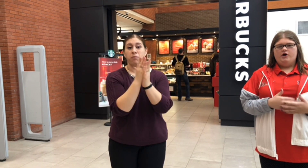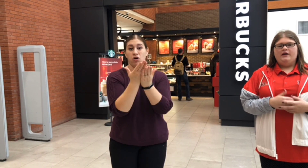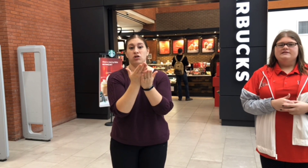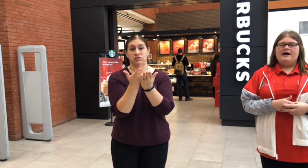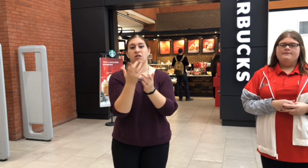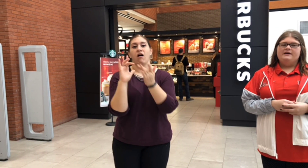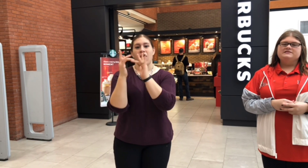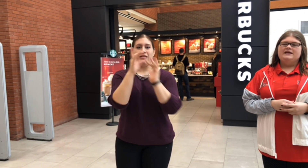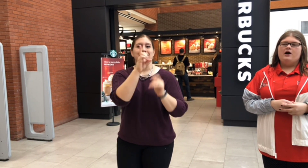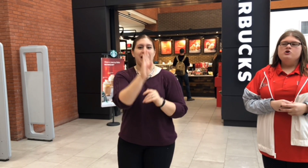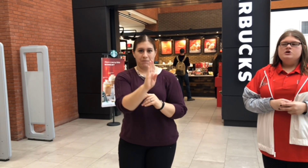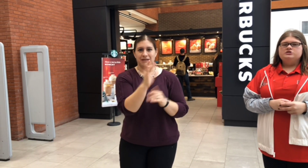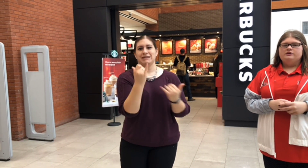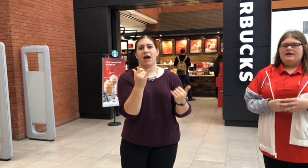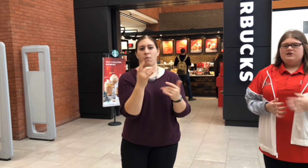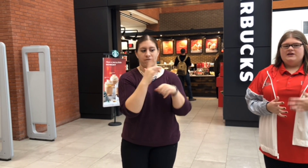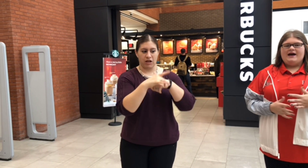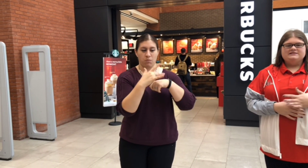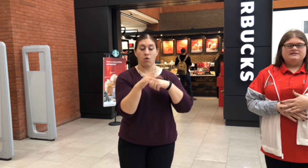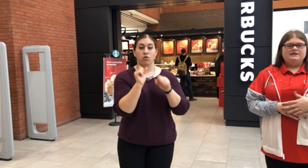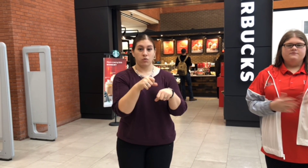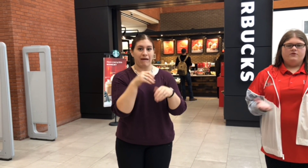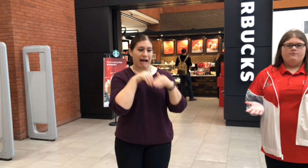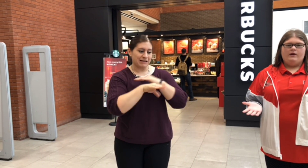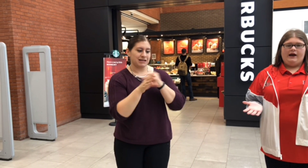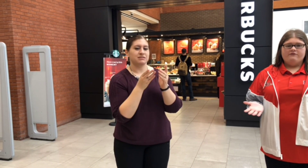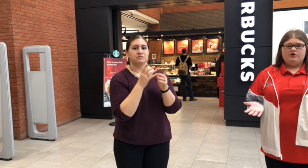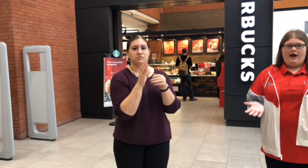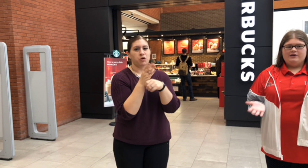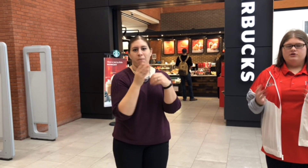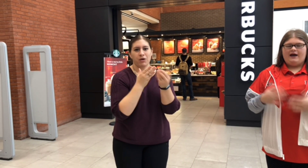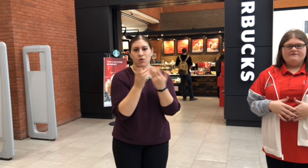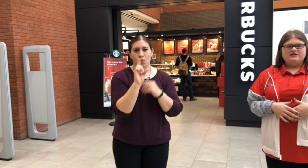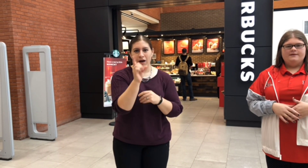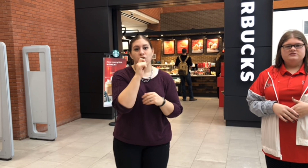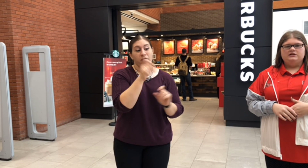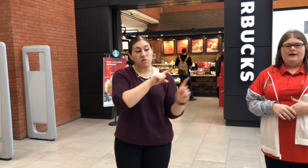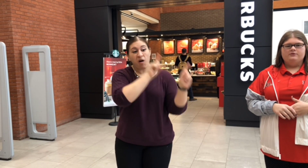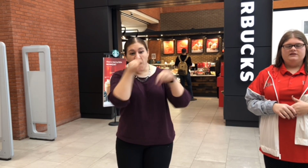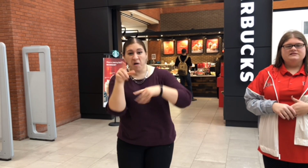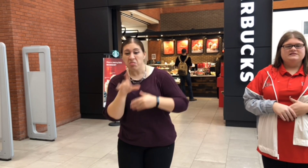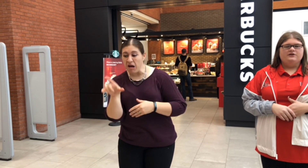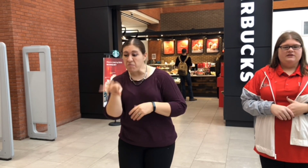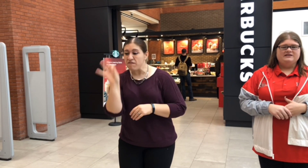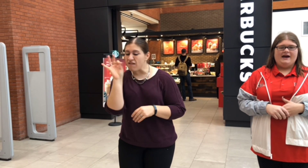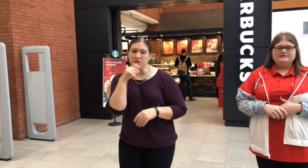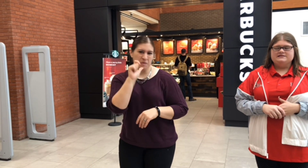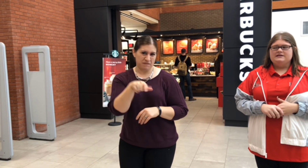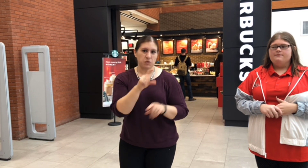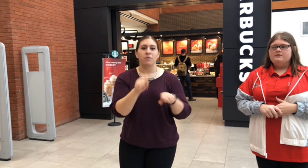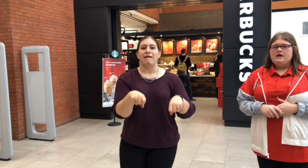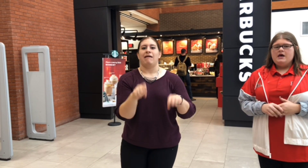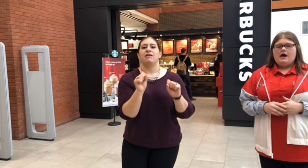online database now so you can actually access them from wherever you're at you don't have to come to the library necessarily to access them.